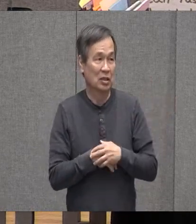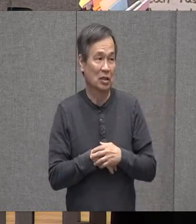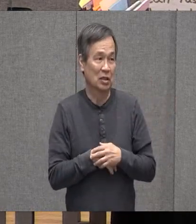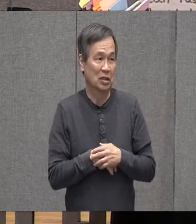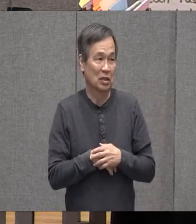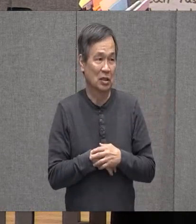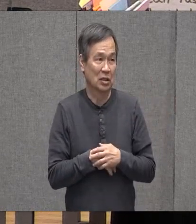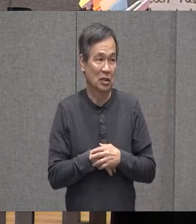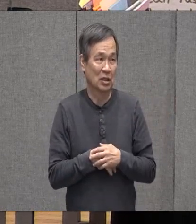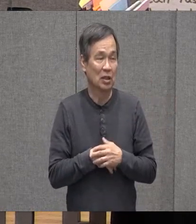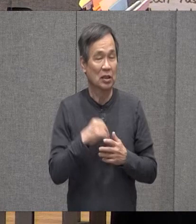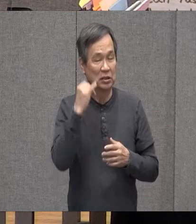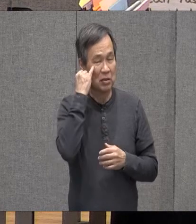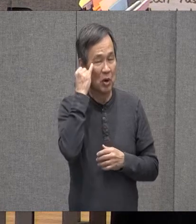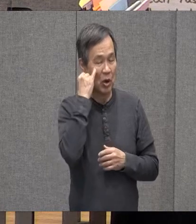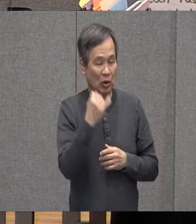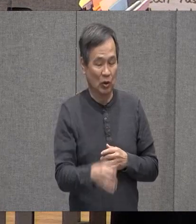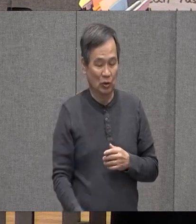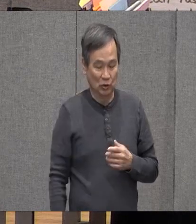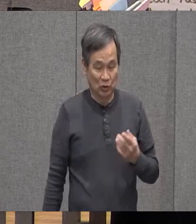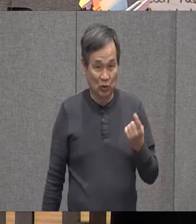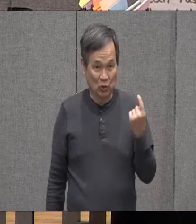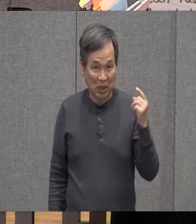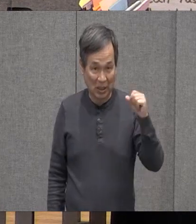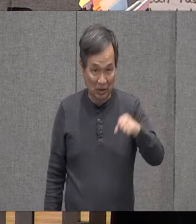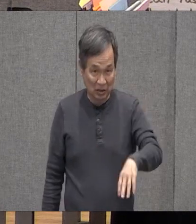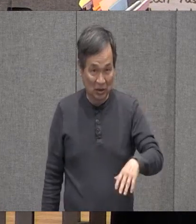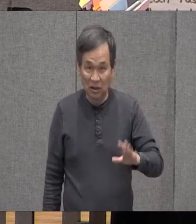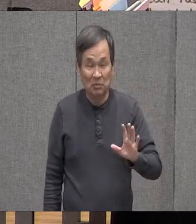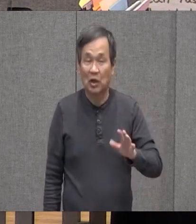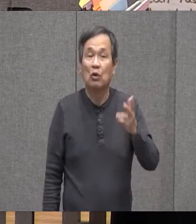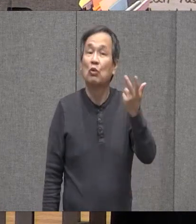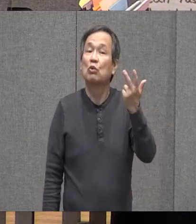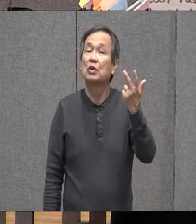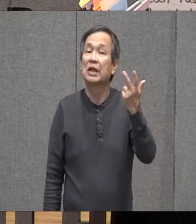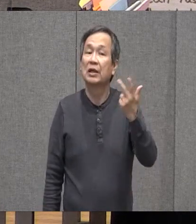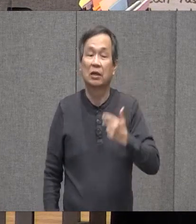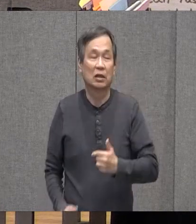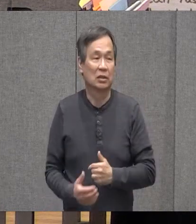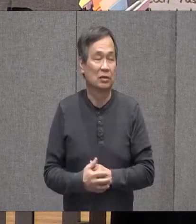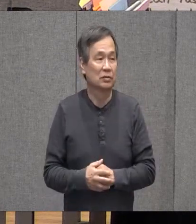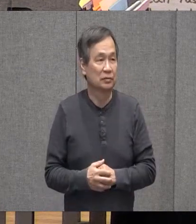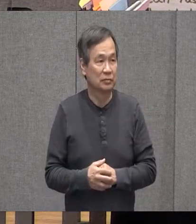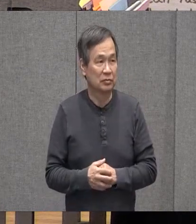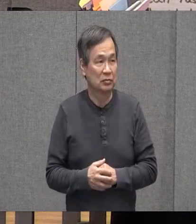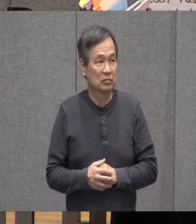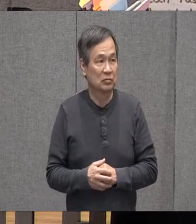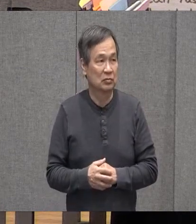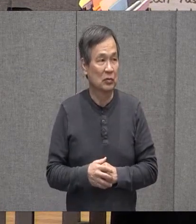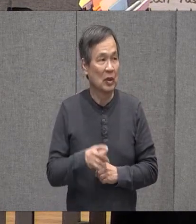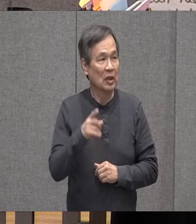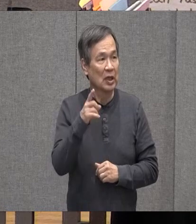three things in the pot instead of one? Also, experiment with this question